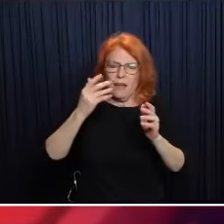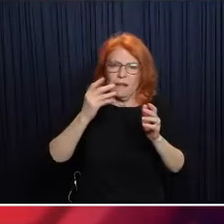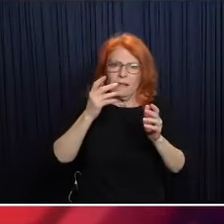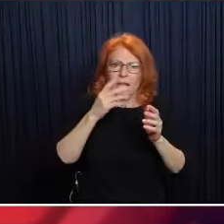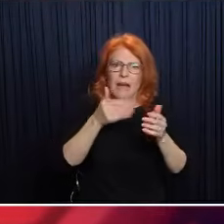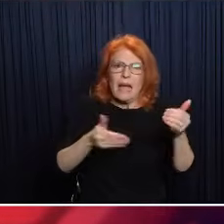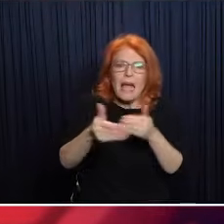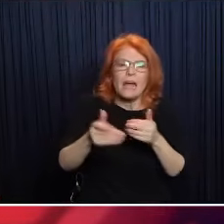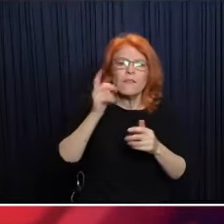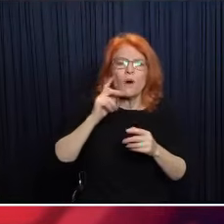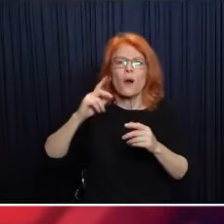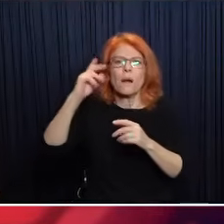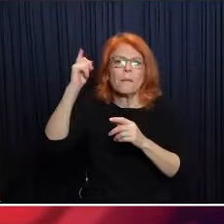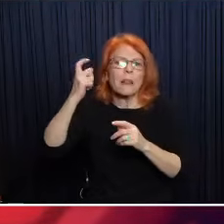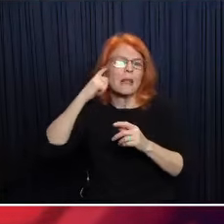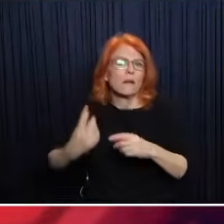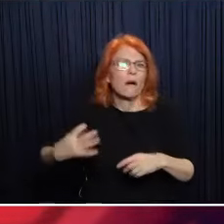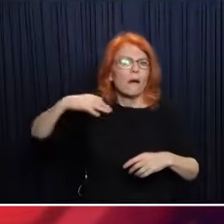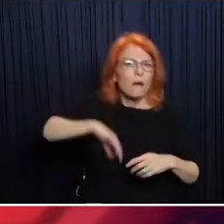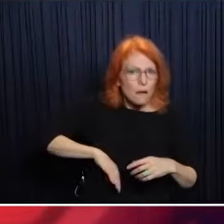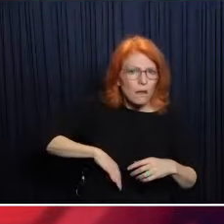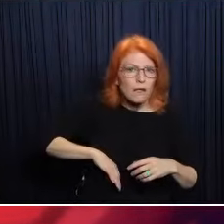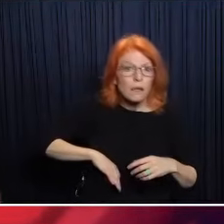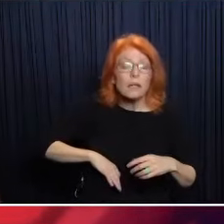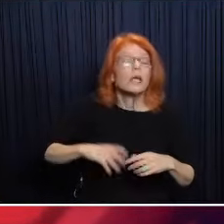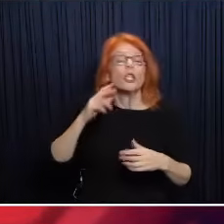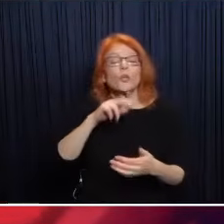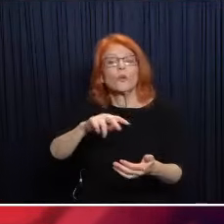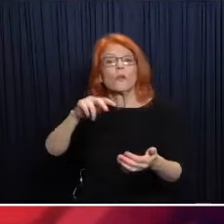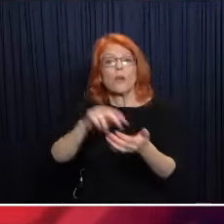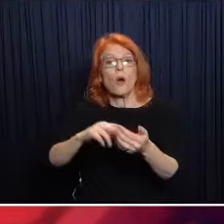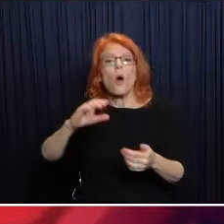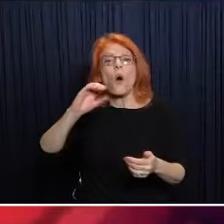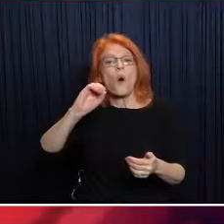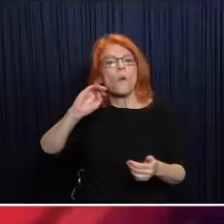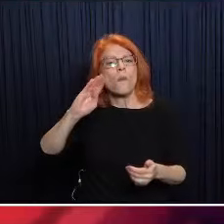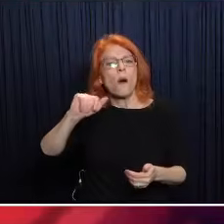OPEN. THEY PUT THE PROTECTION OF